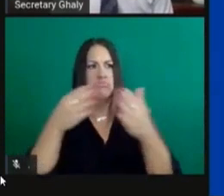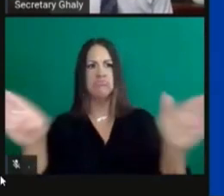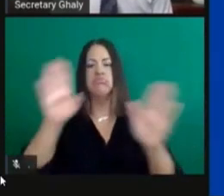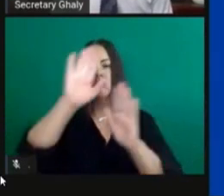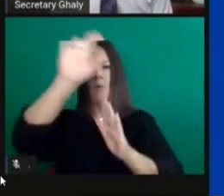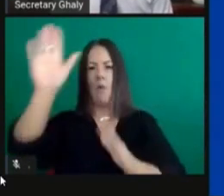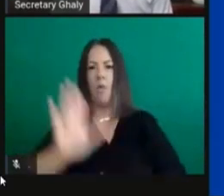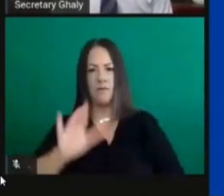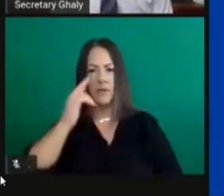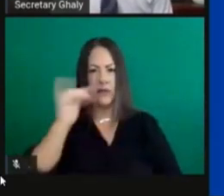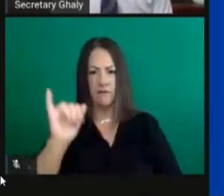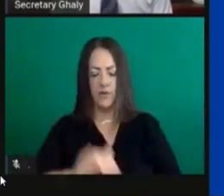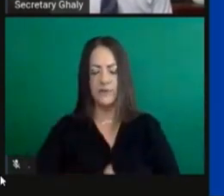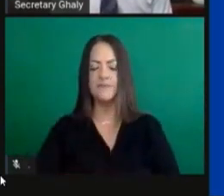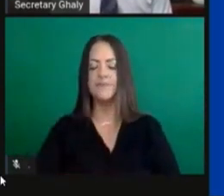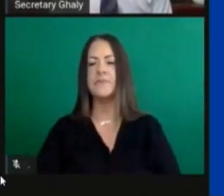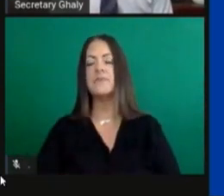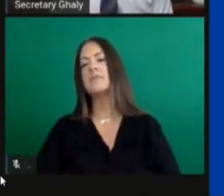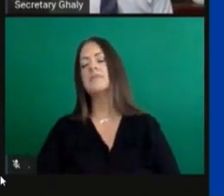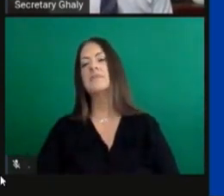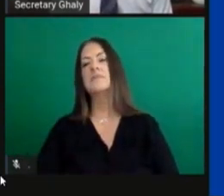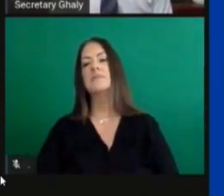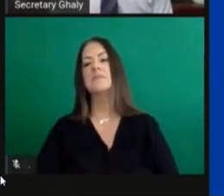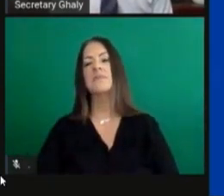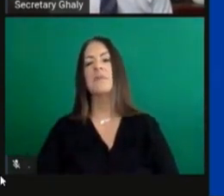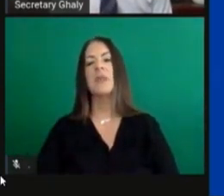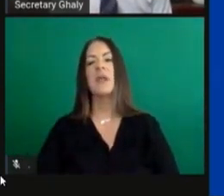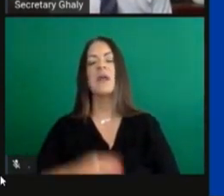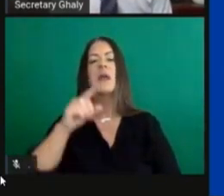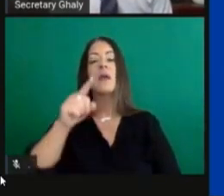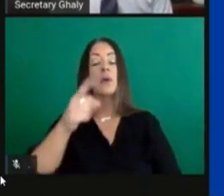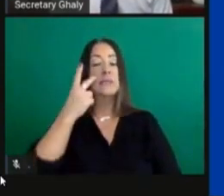LOOK AT THESE DIFFERENT TIERS. THAT WILL BE IN THE PURPLE TIER